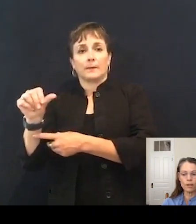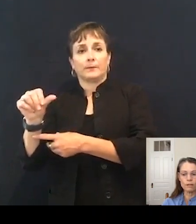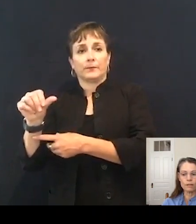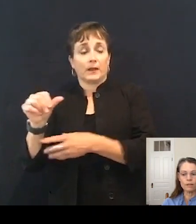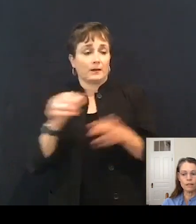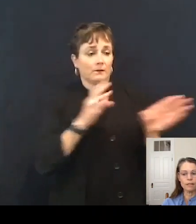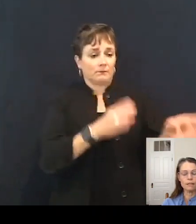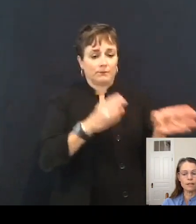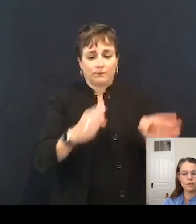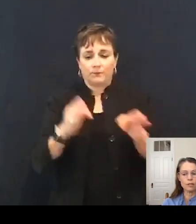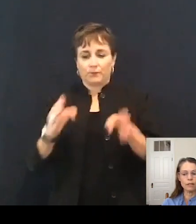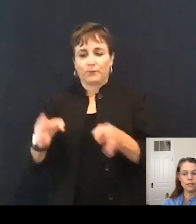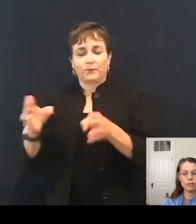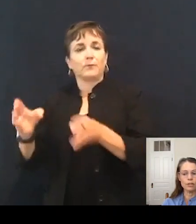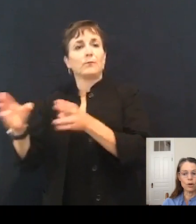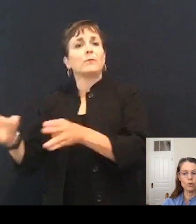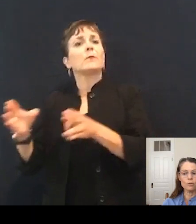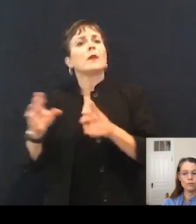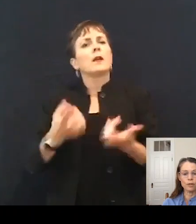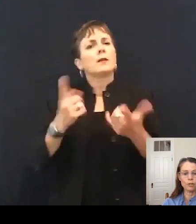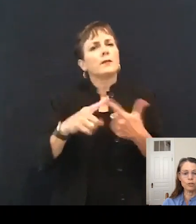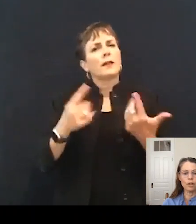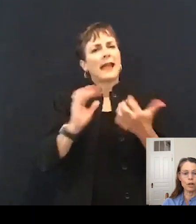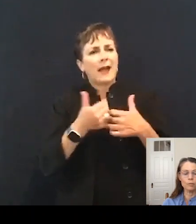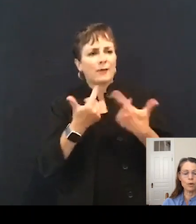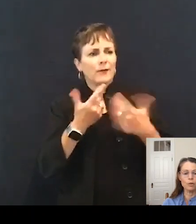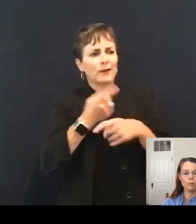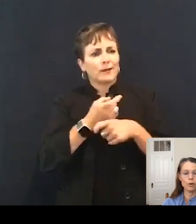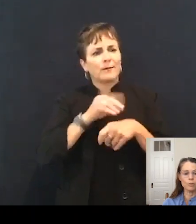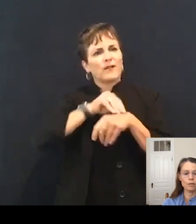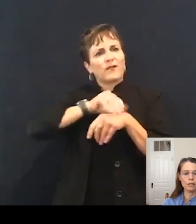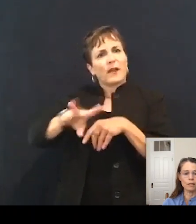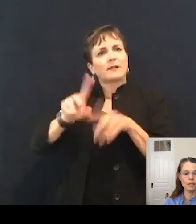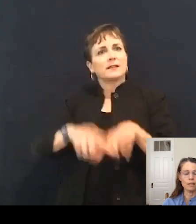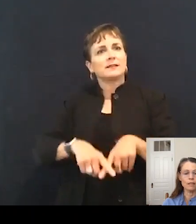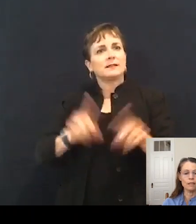they all result in essentially no functional harmonin